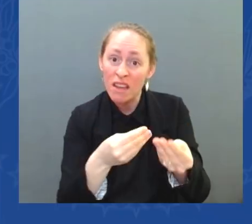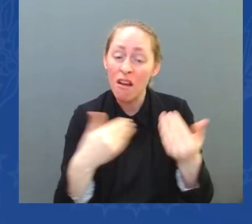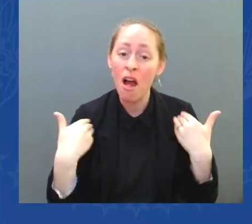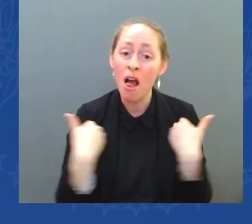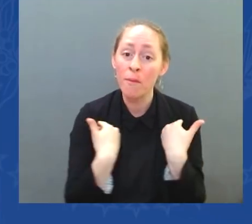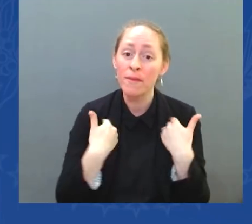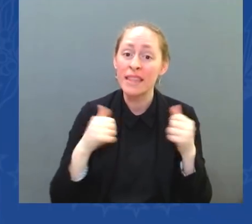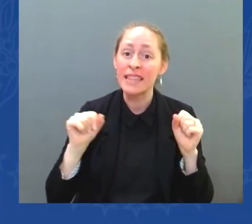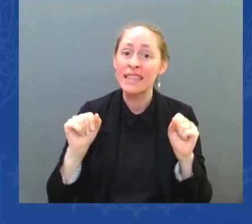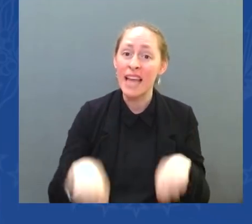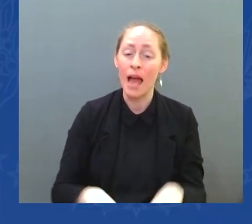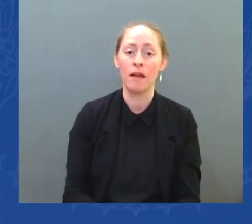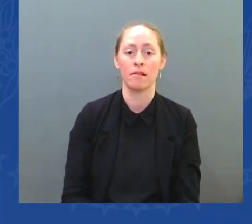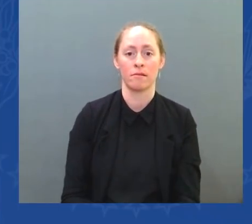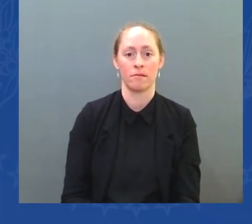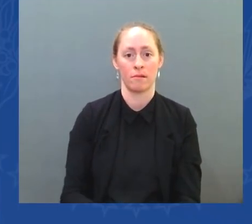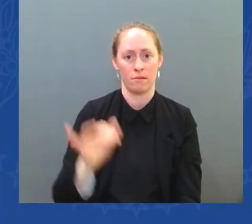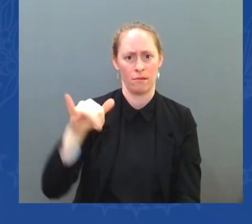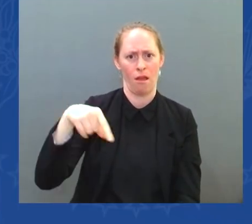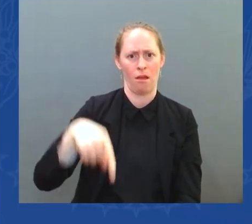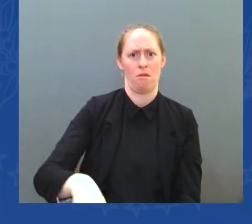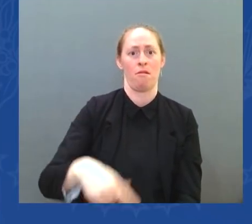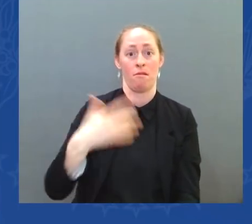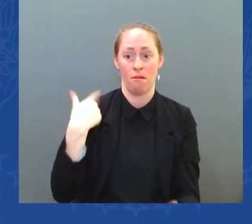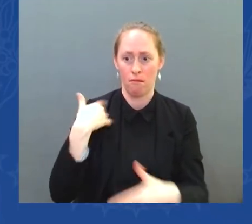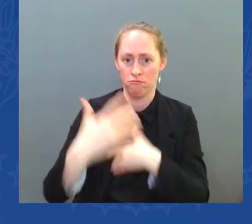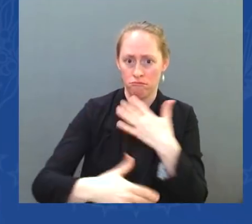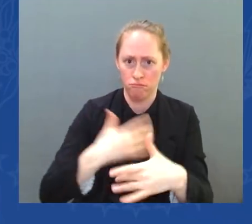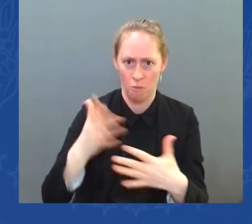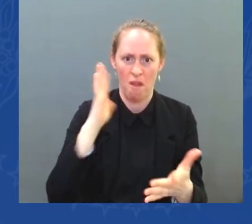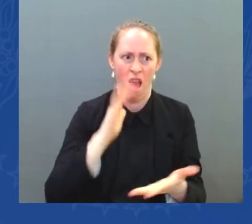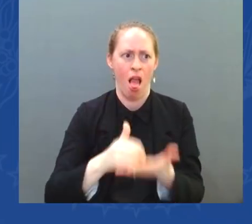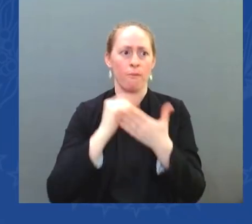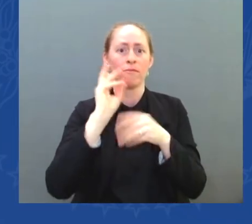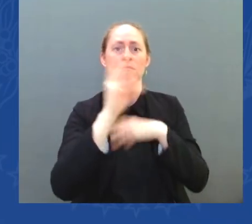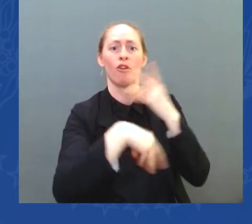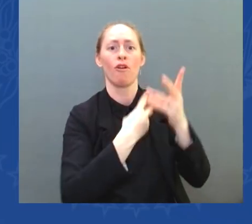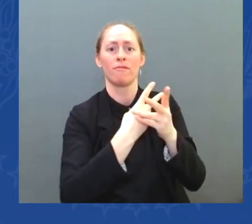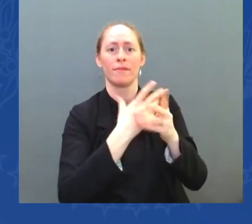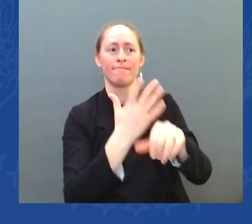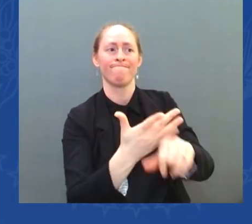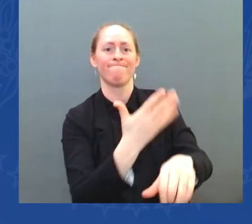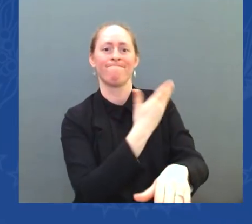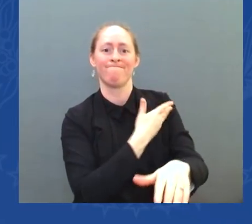Since I'll be headed back home about 50 miles tonight, you can bet that I'll be fueling up with E15.